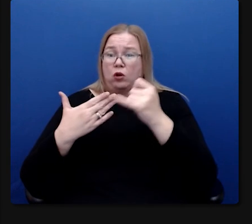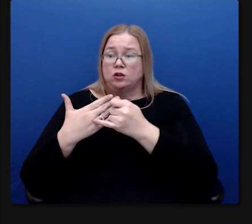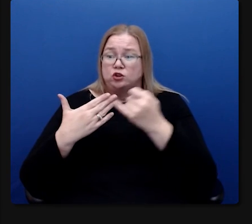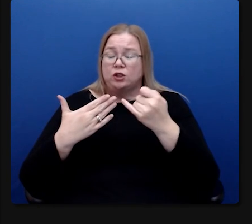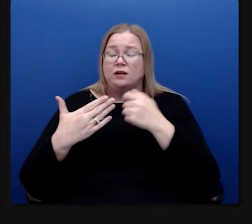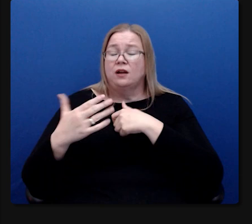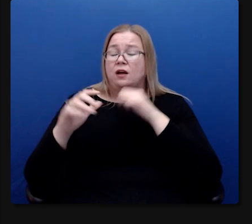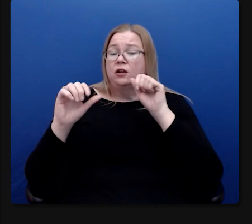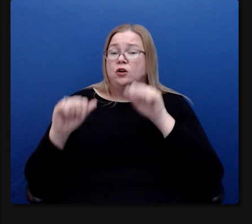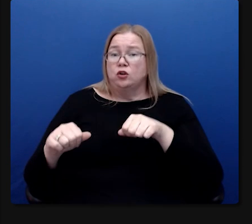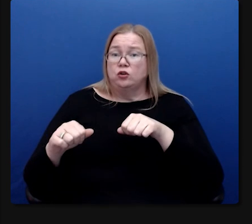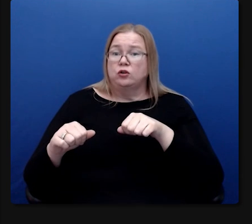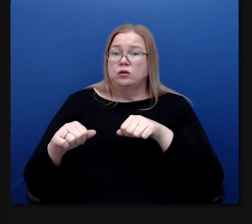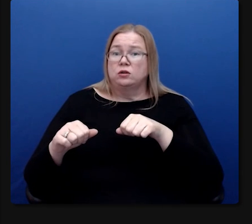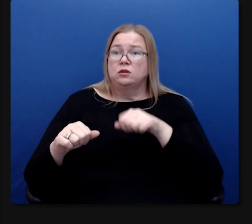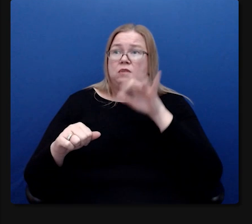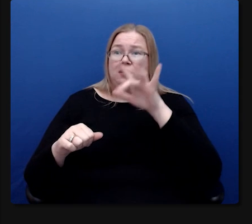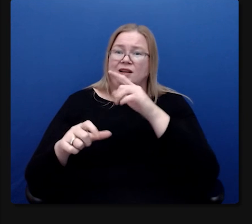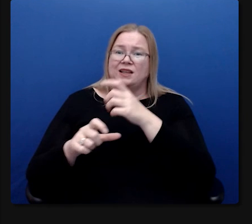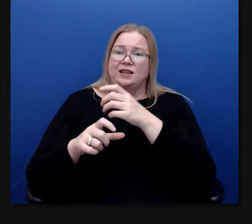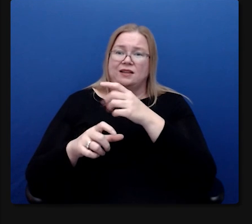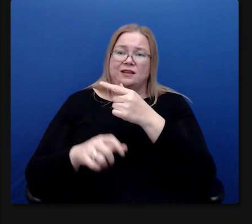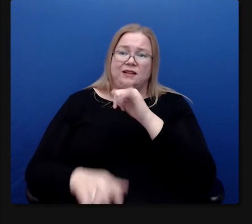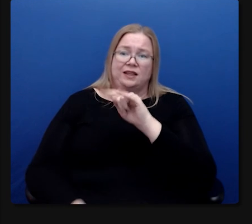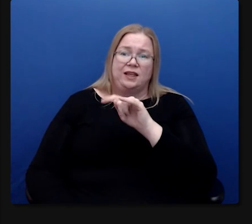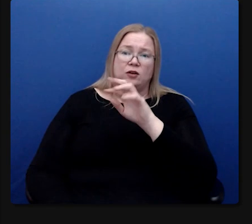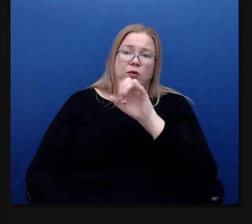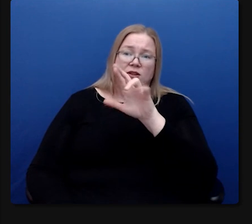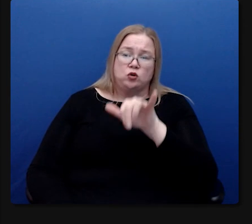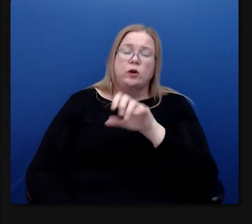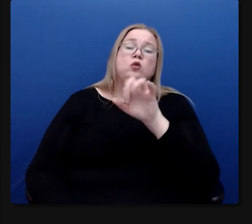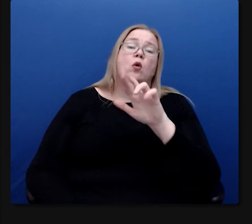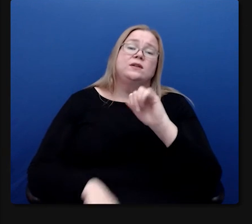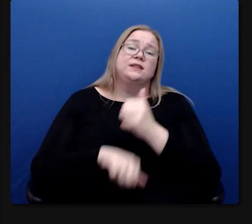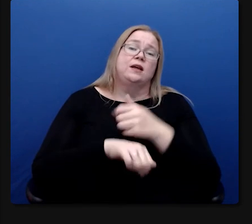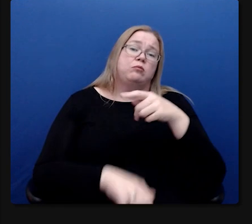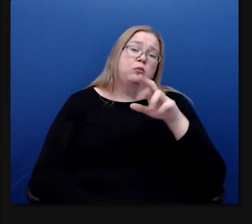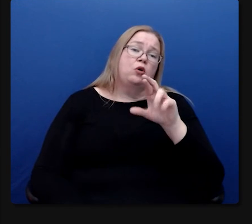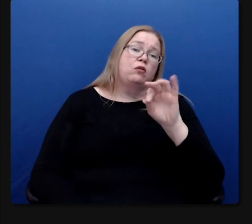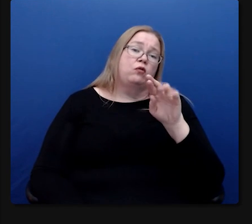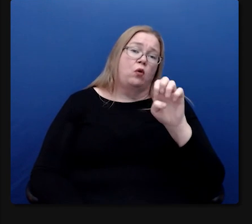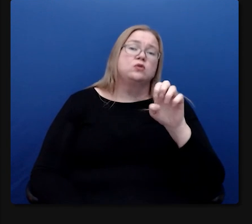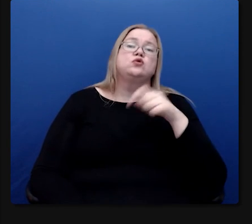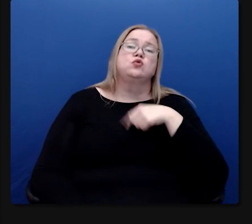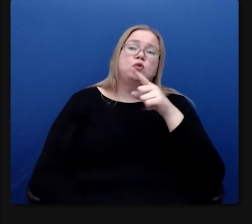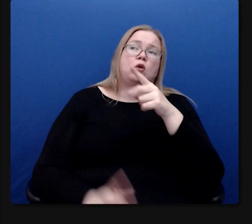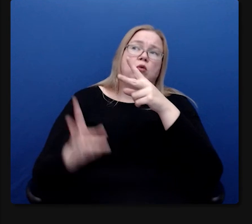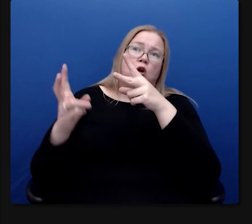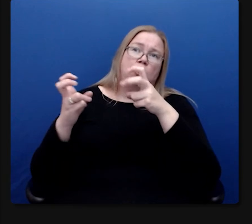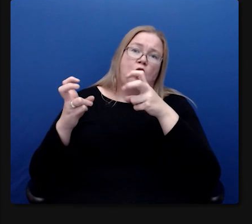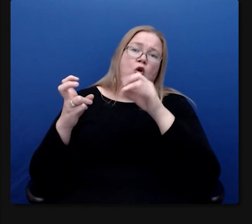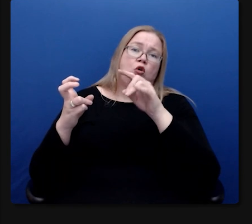I could go pull down either the Git repository for the project or set up Perforce to go and clone the code